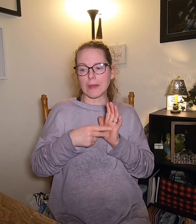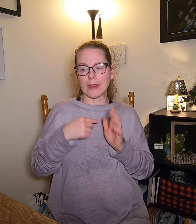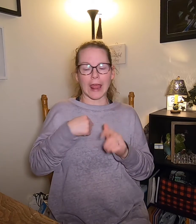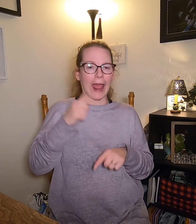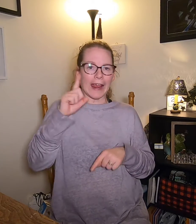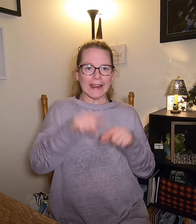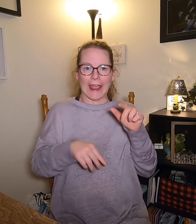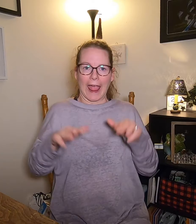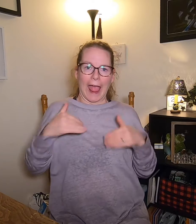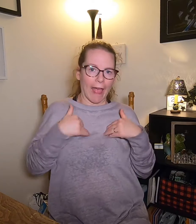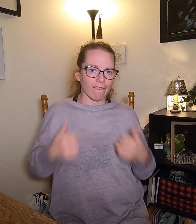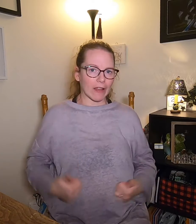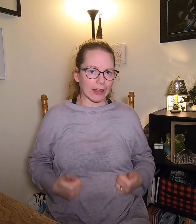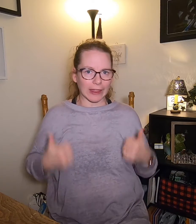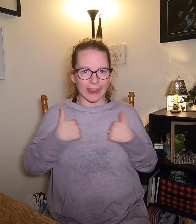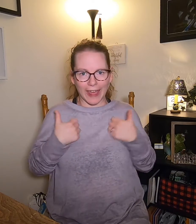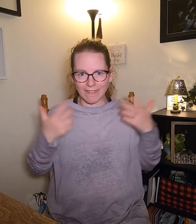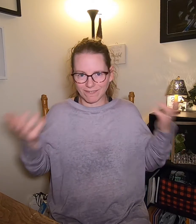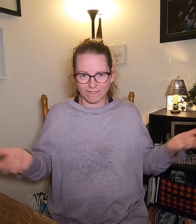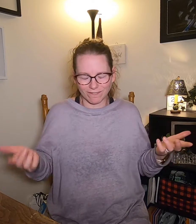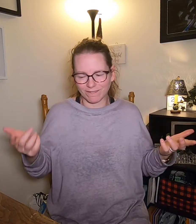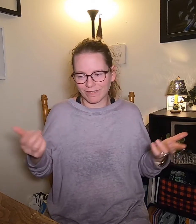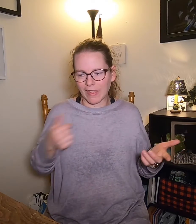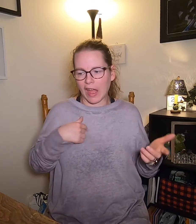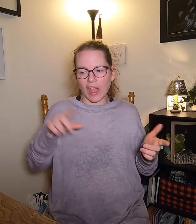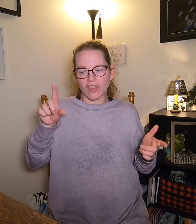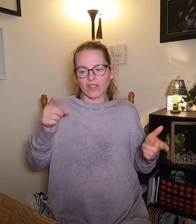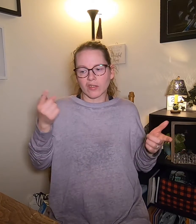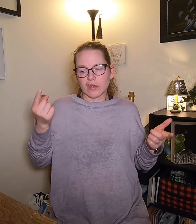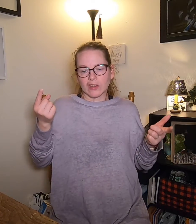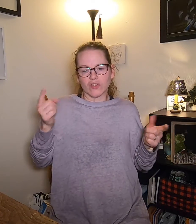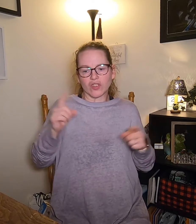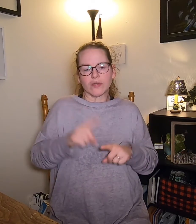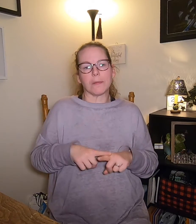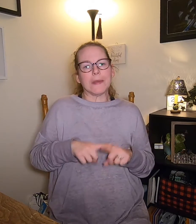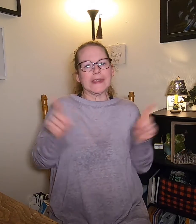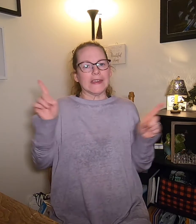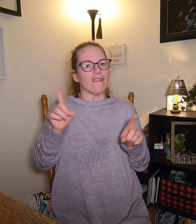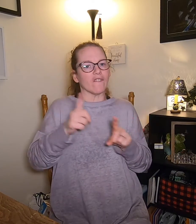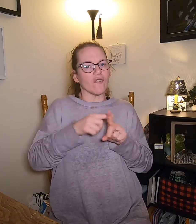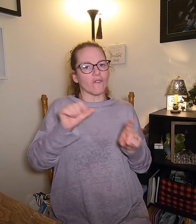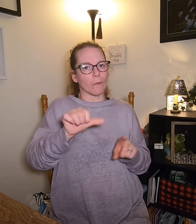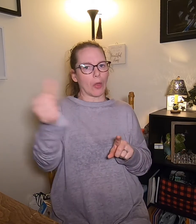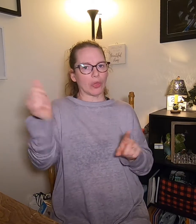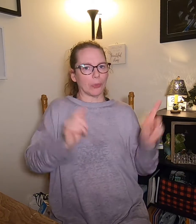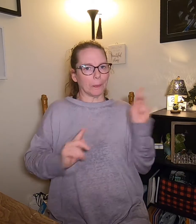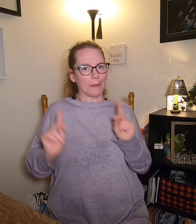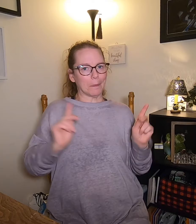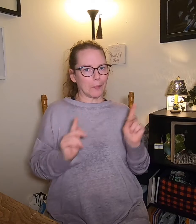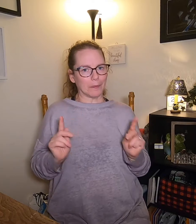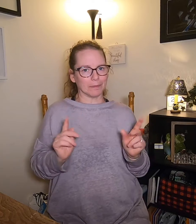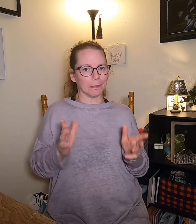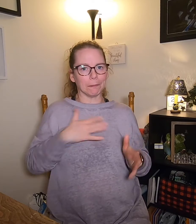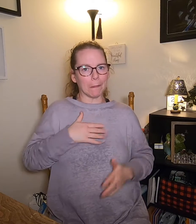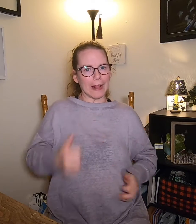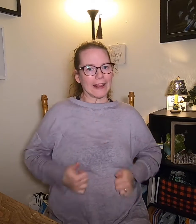doesn't mean I can't have a life it just going to be different from everybody else.